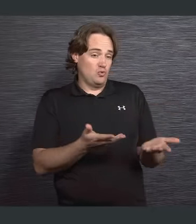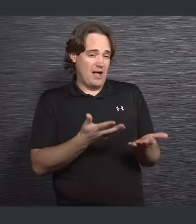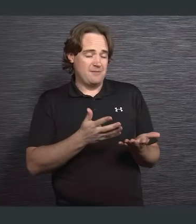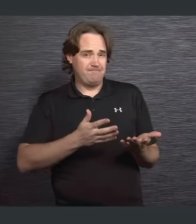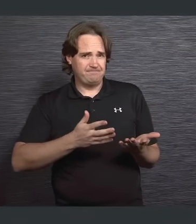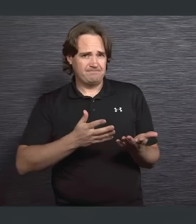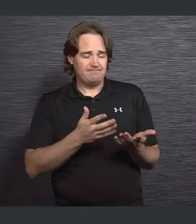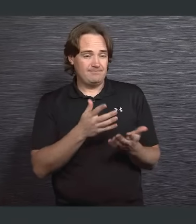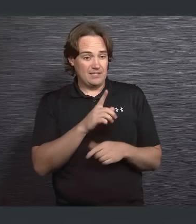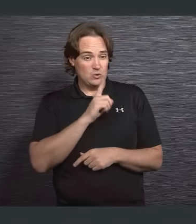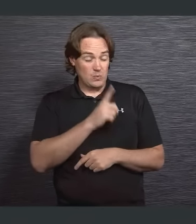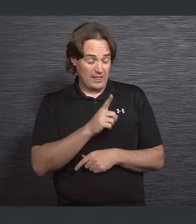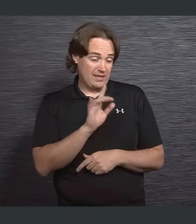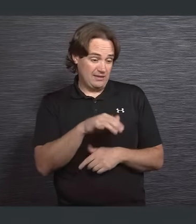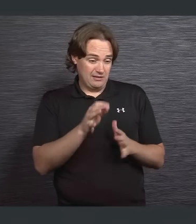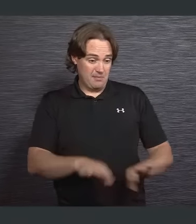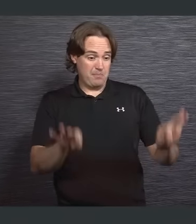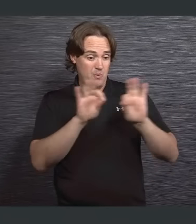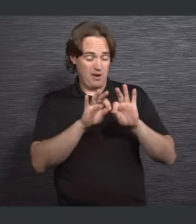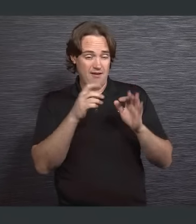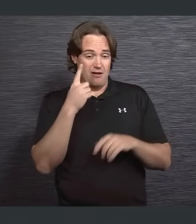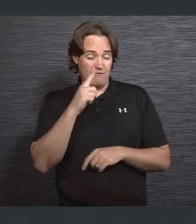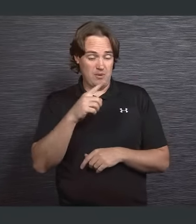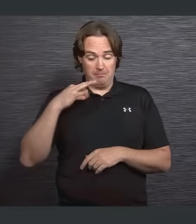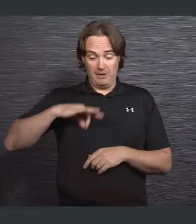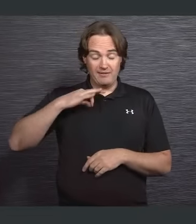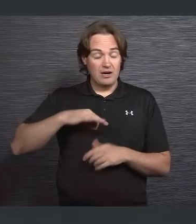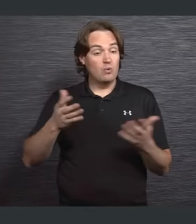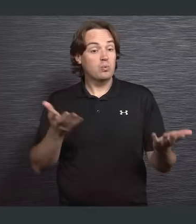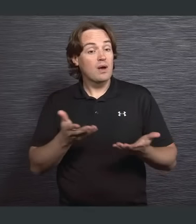the main thing really that was a huge benefit to us was--